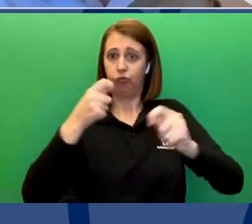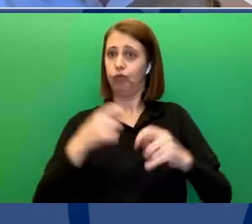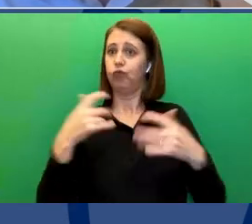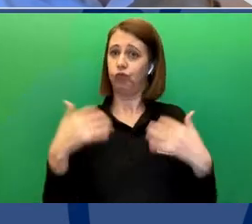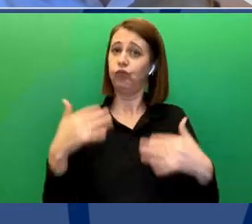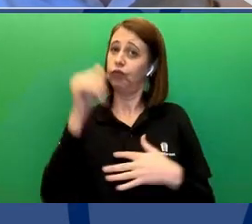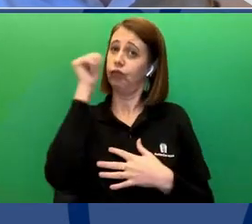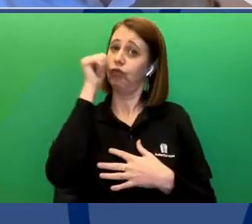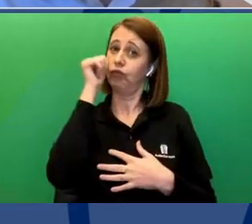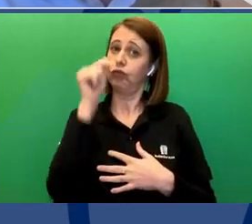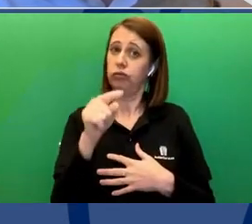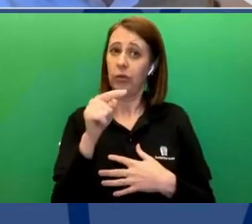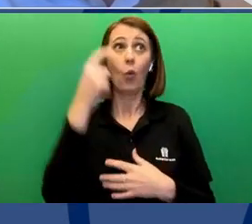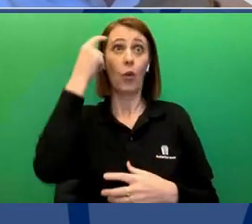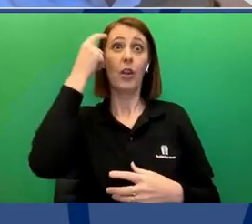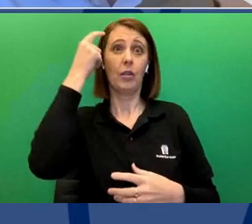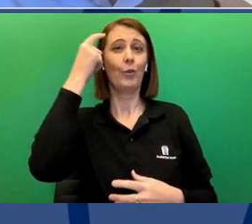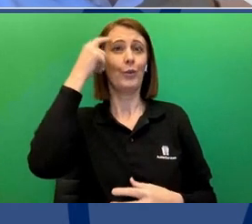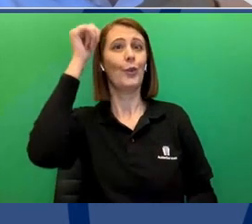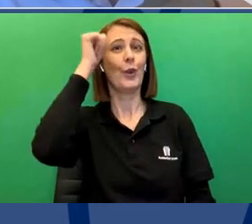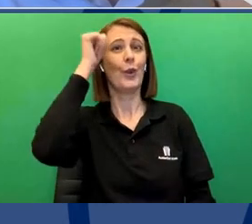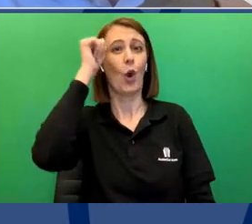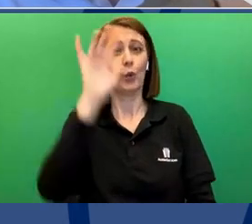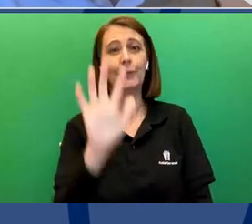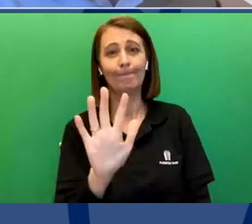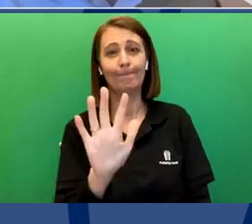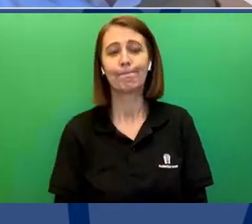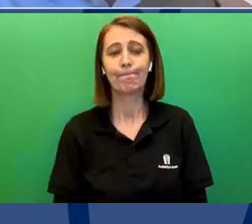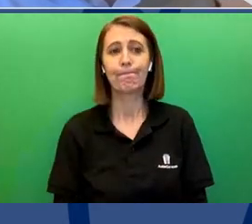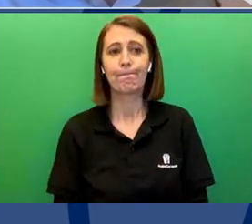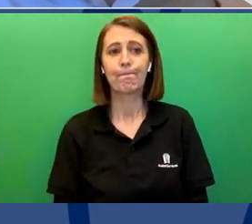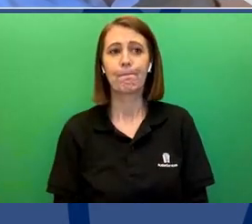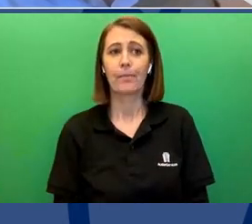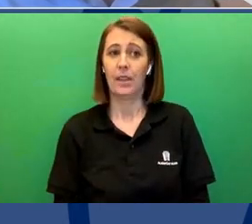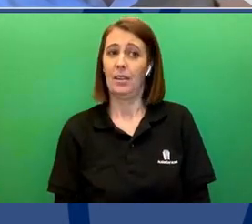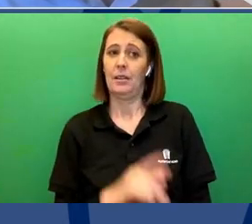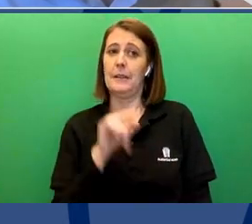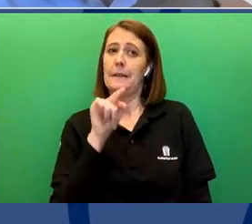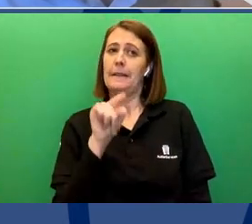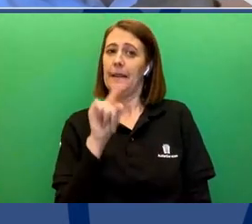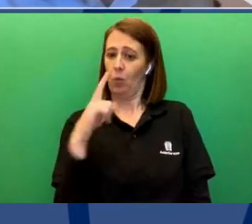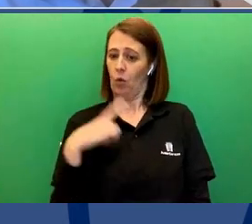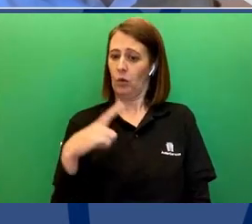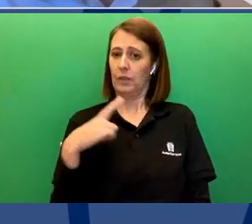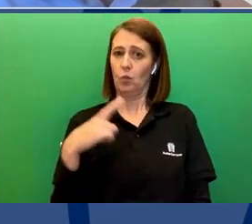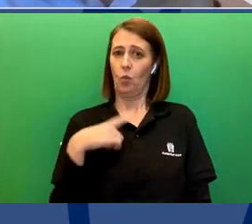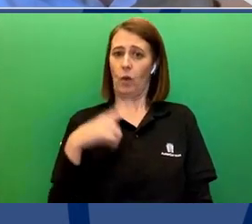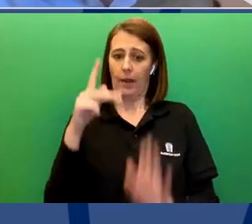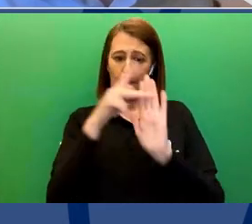of that, and that has simply been because the policies have changed, the programs have